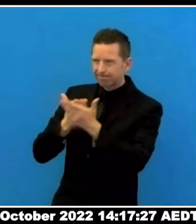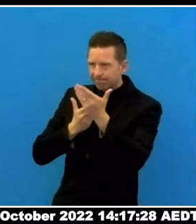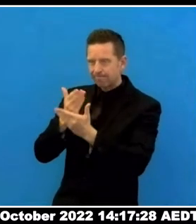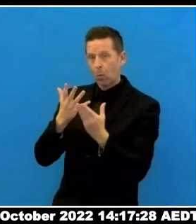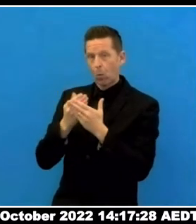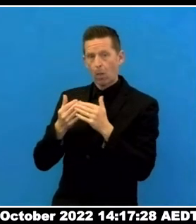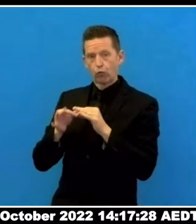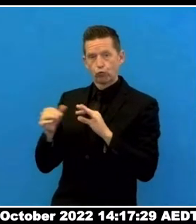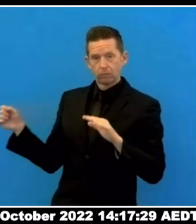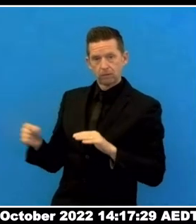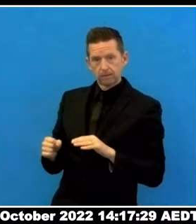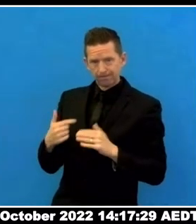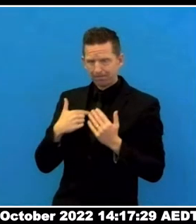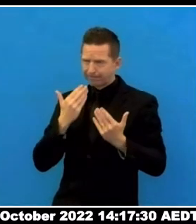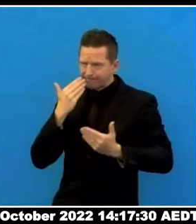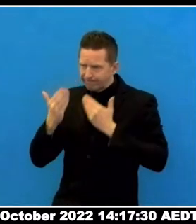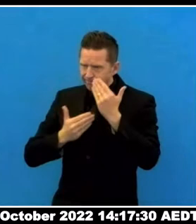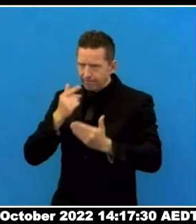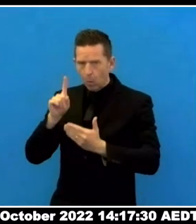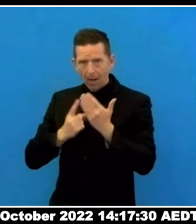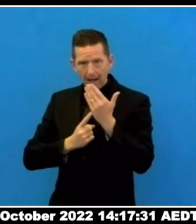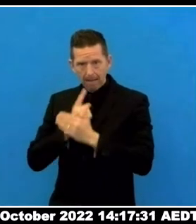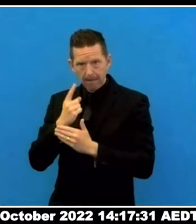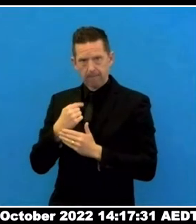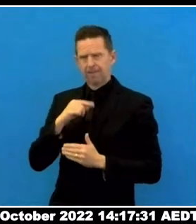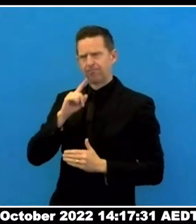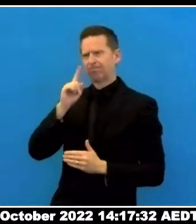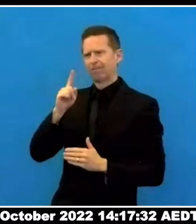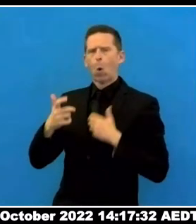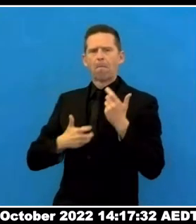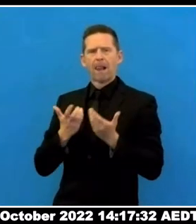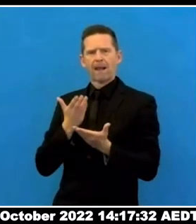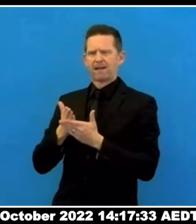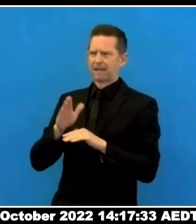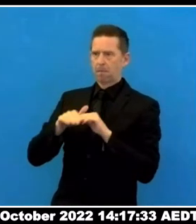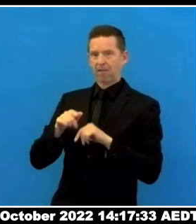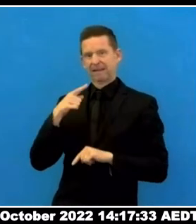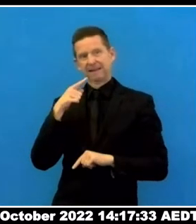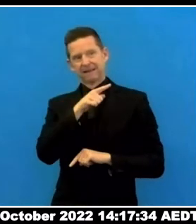I explained what had happened and made a complaint about this support coordinator.